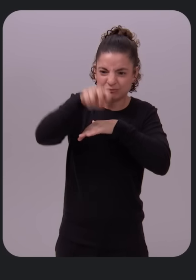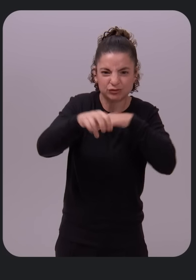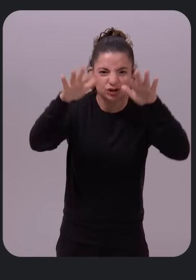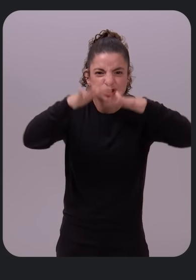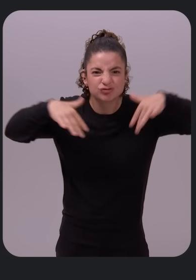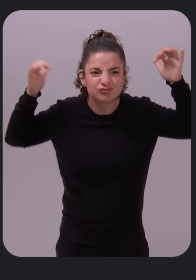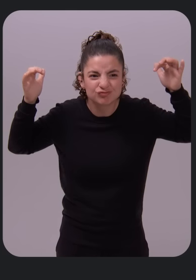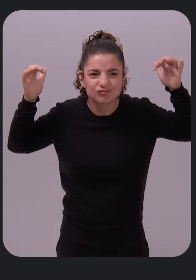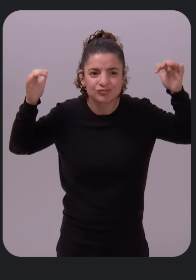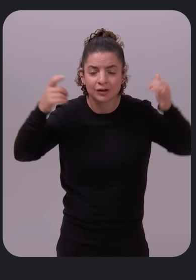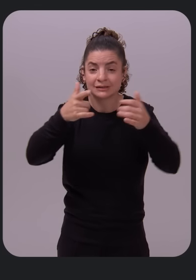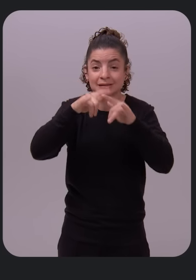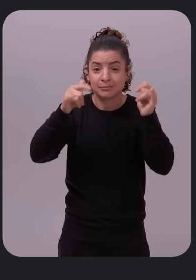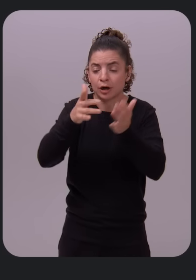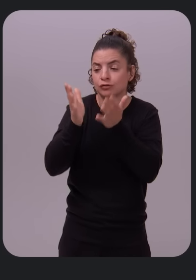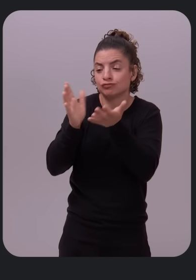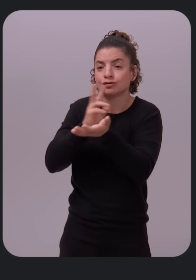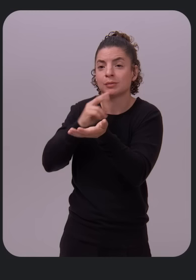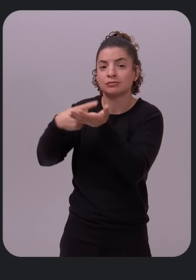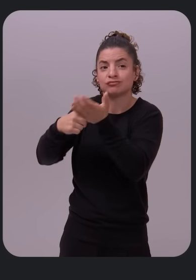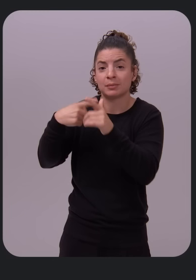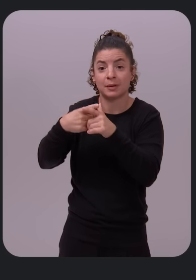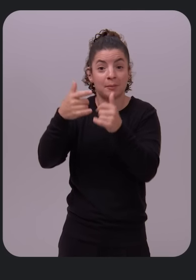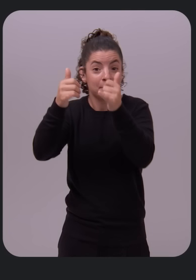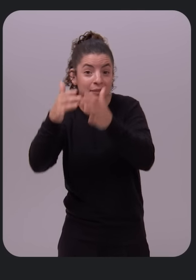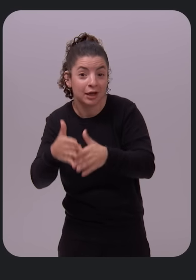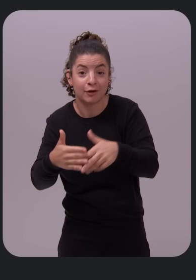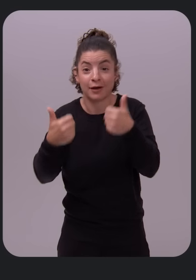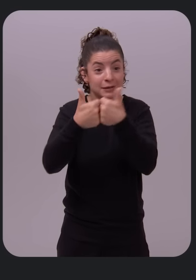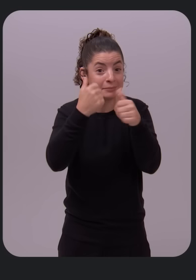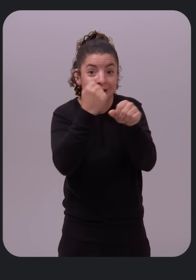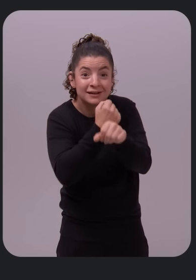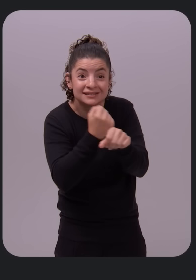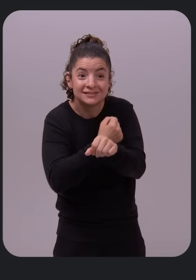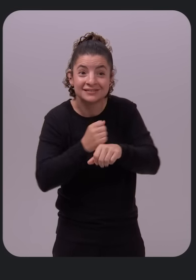while chatting with Gemini app about player and game stats.